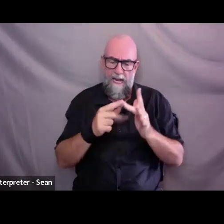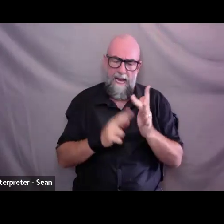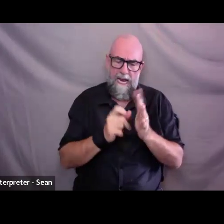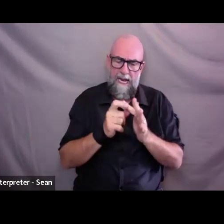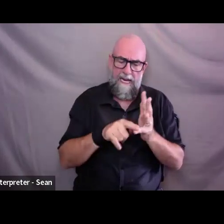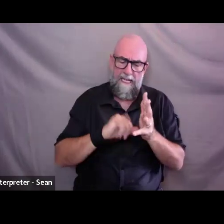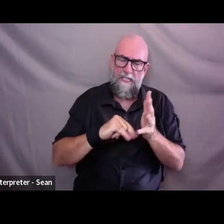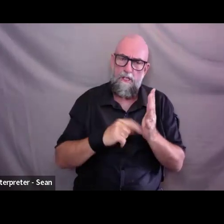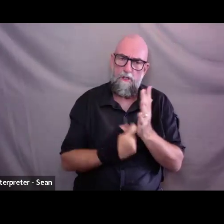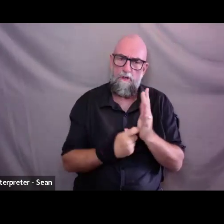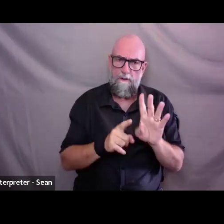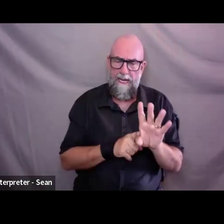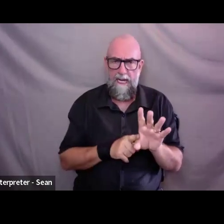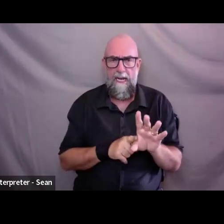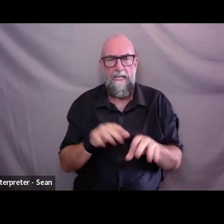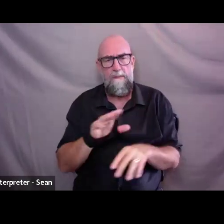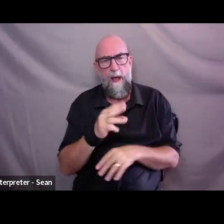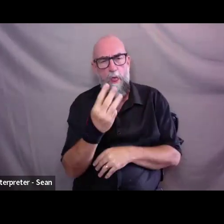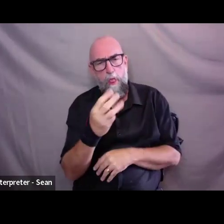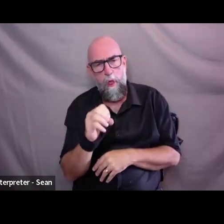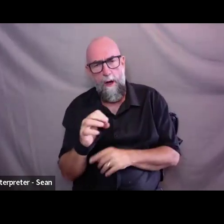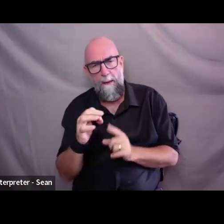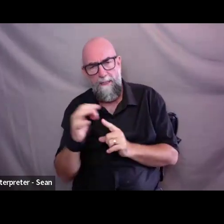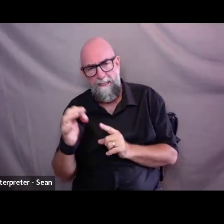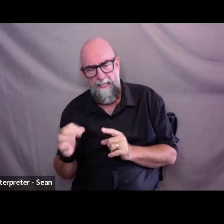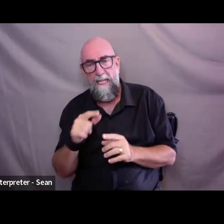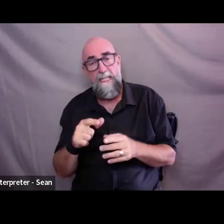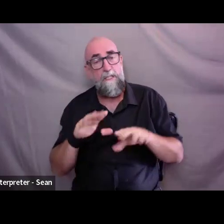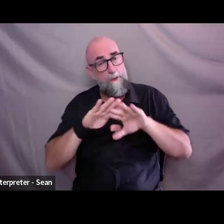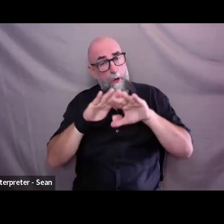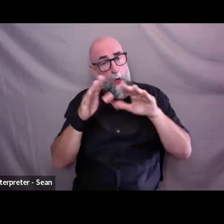11% of agriculture and 29% transportation. That gives a big picture